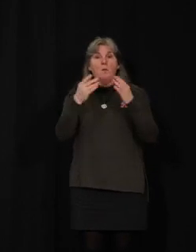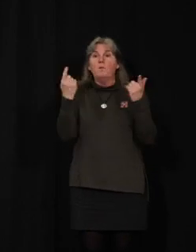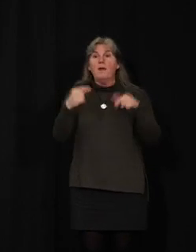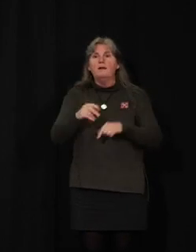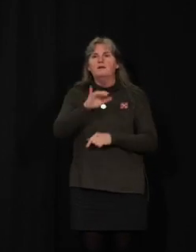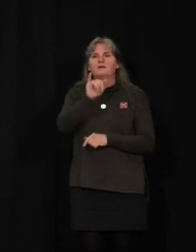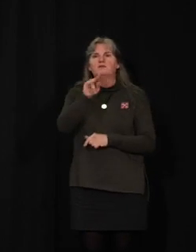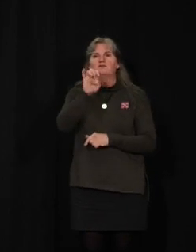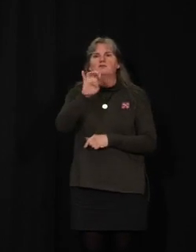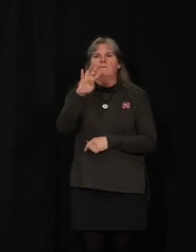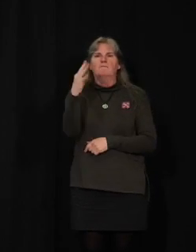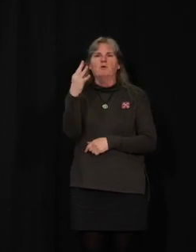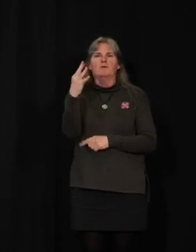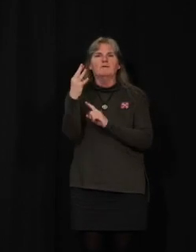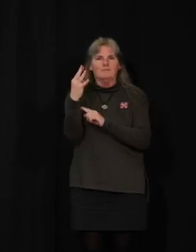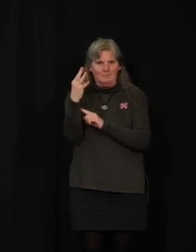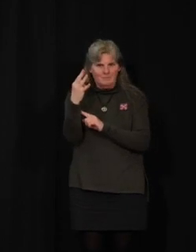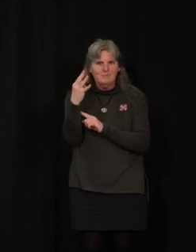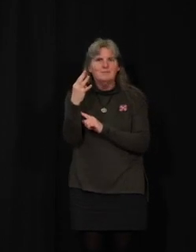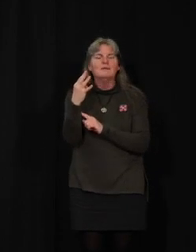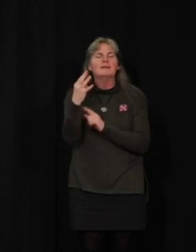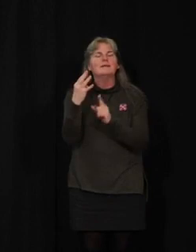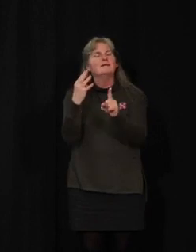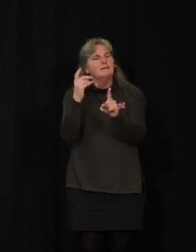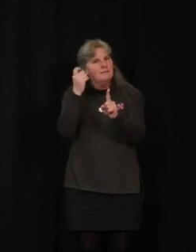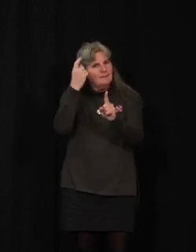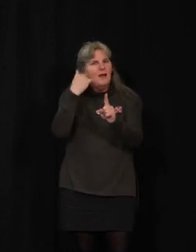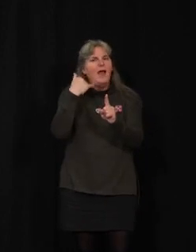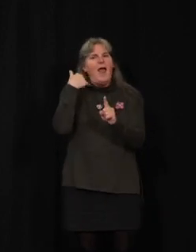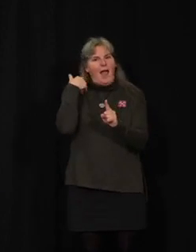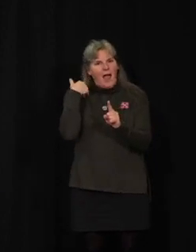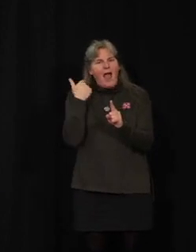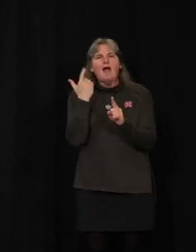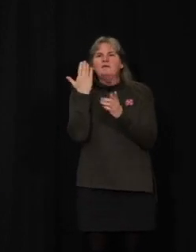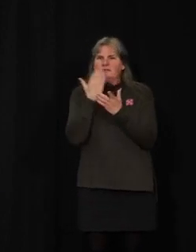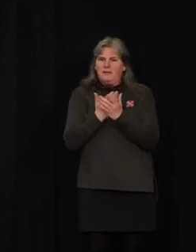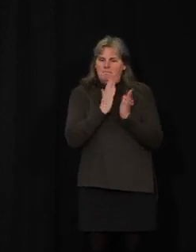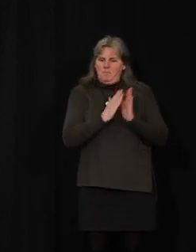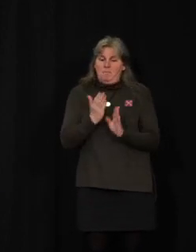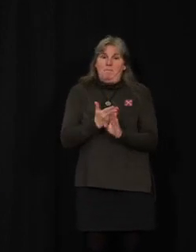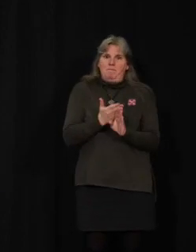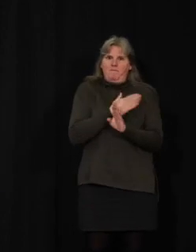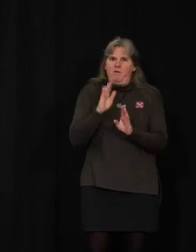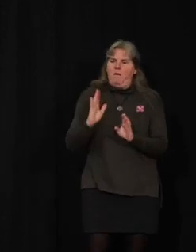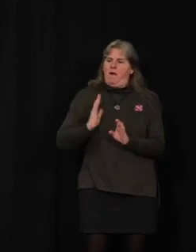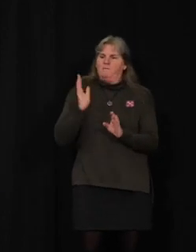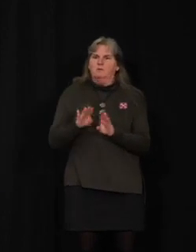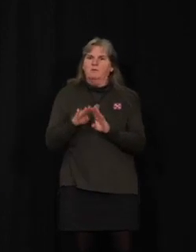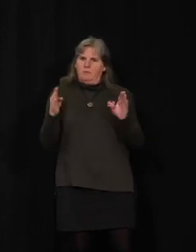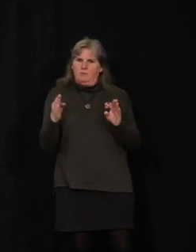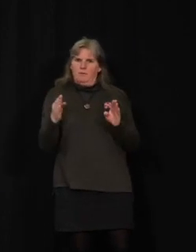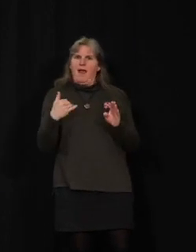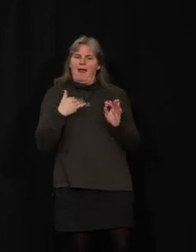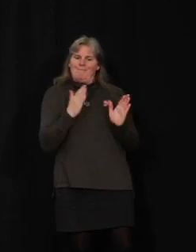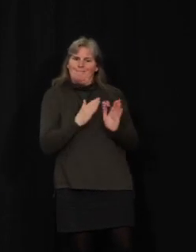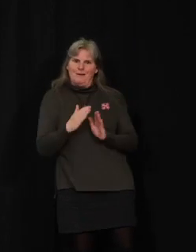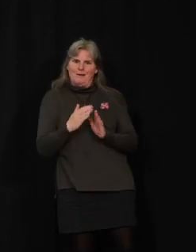They are still considerable work to be done in advance of opening these parks. We will continue to work with te